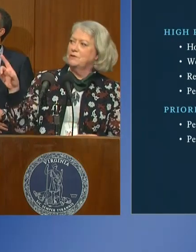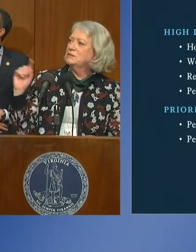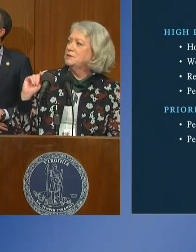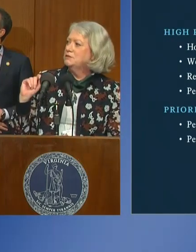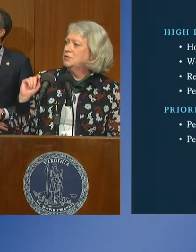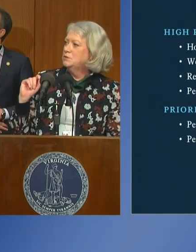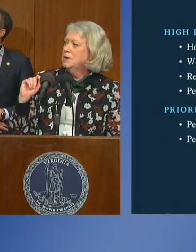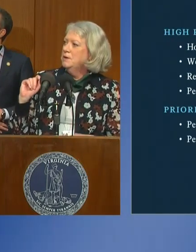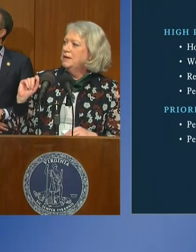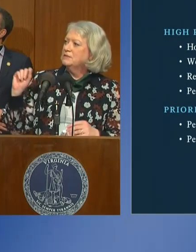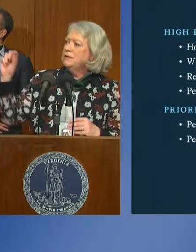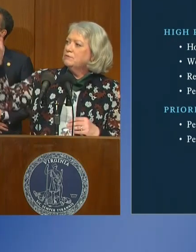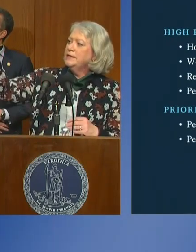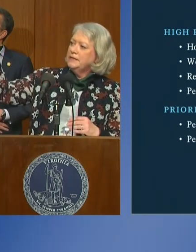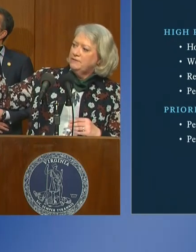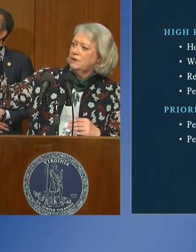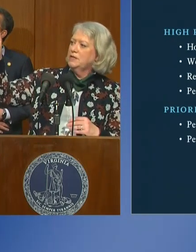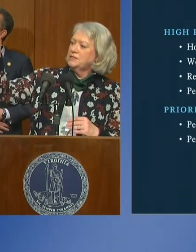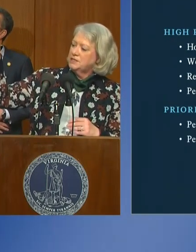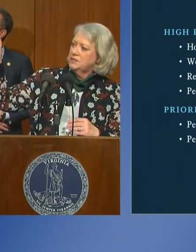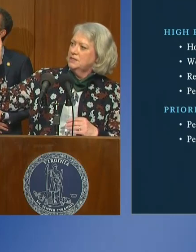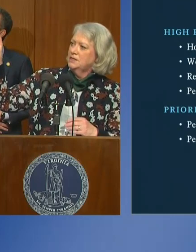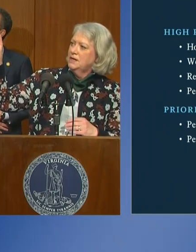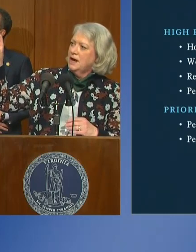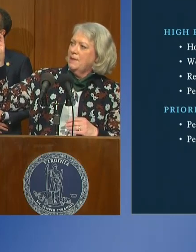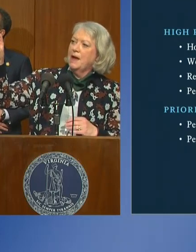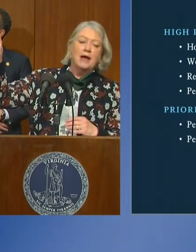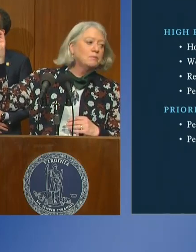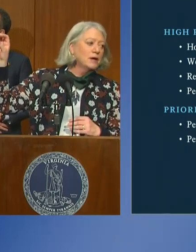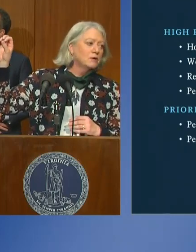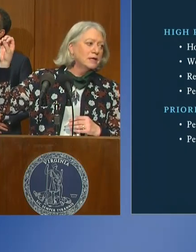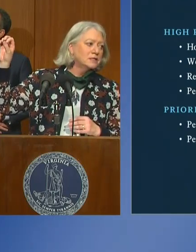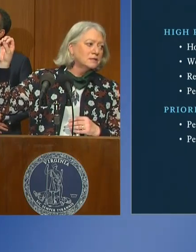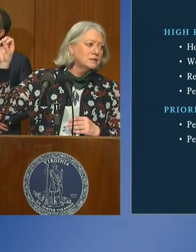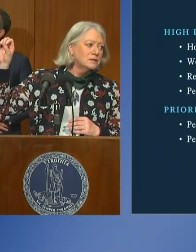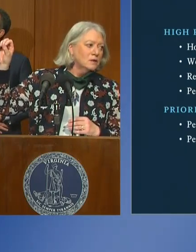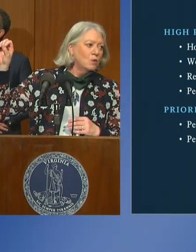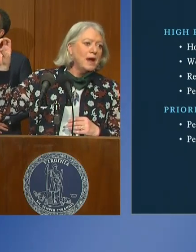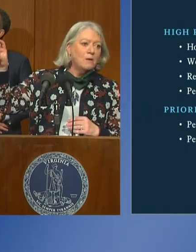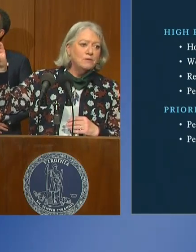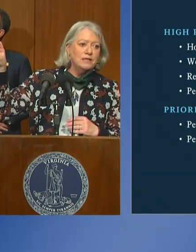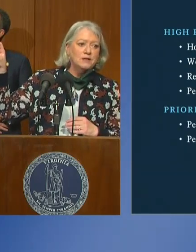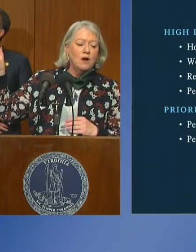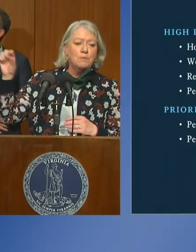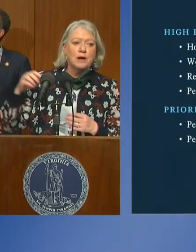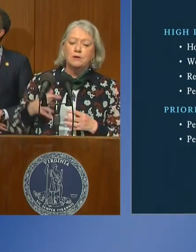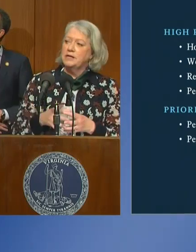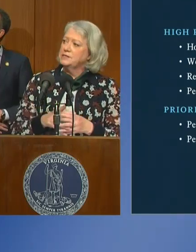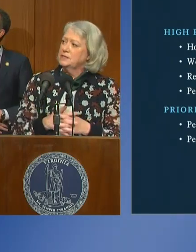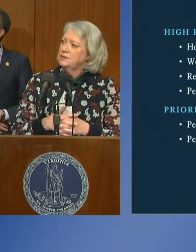LEFT SIDE CORRECT. WE MAKE SURE FOLKS SORRY. THE CDC PRIORITIES FOR. I WANT TO SHARE THOSE WITH